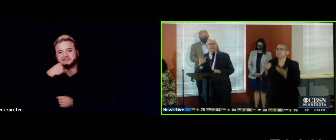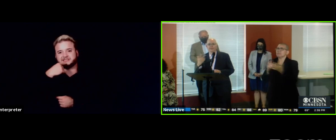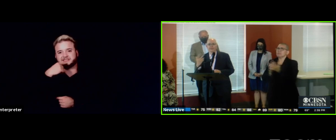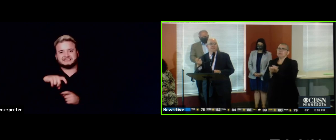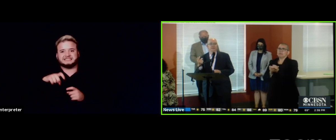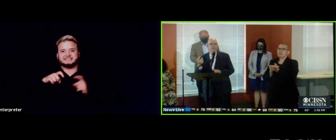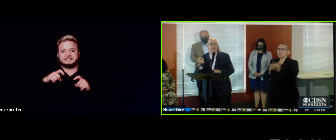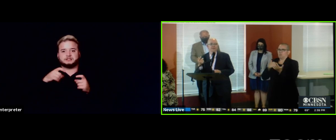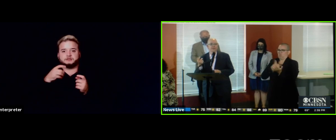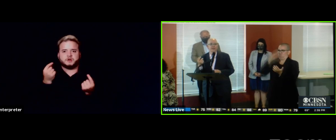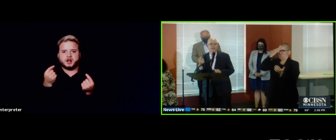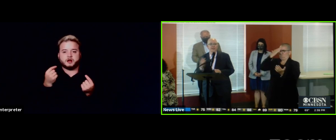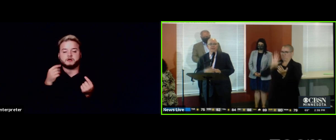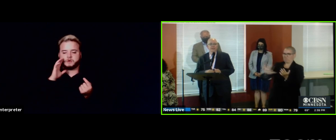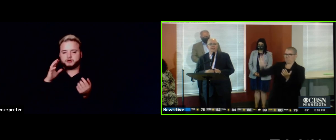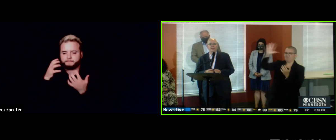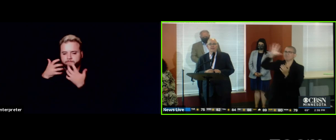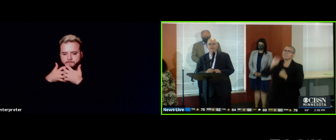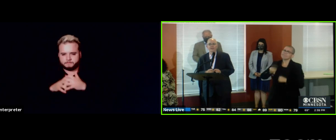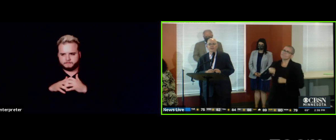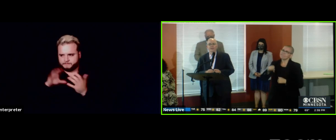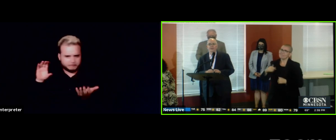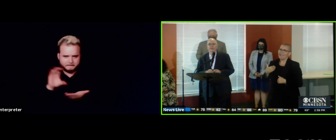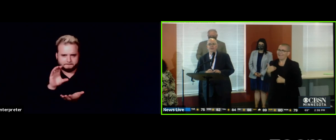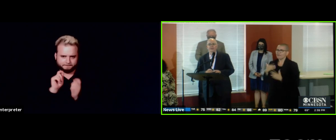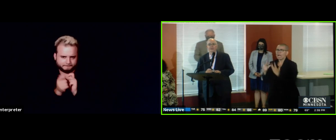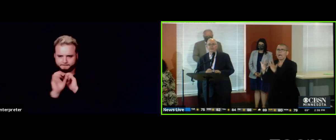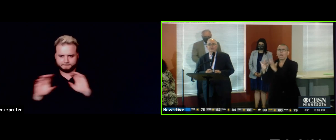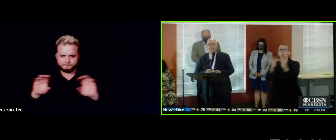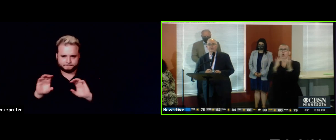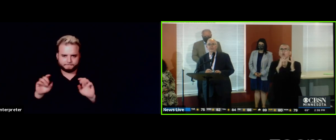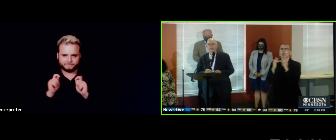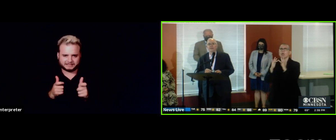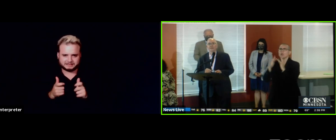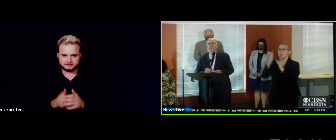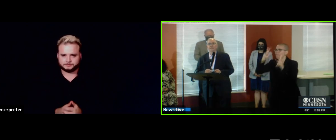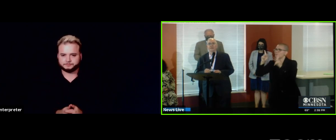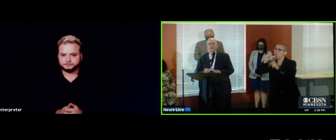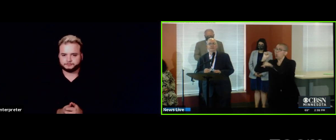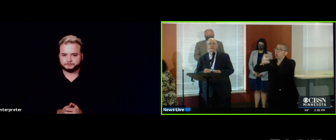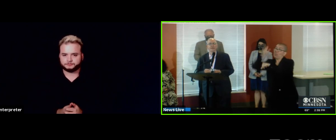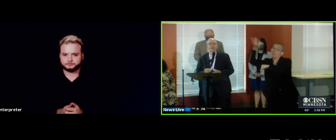a network statewide. I don't think that, I don't think the right strategy right now is